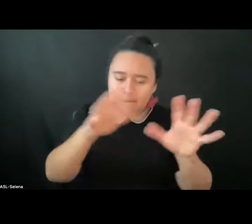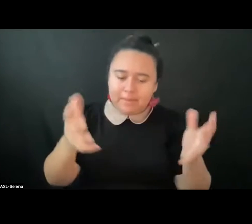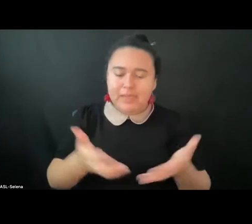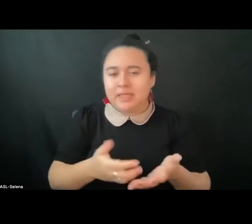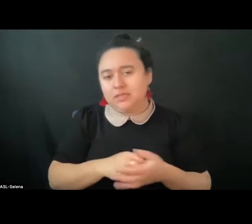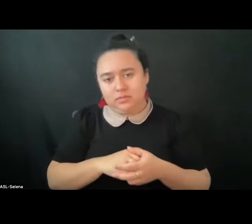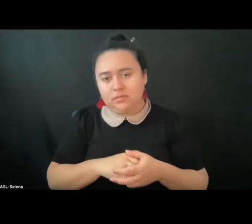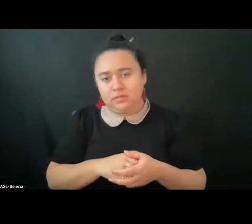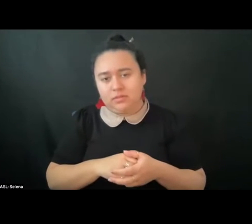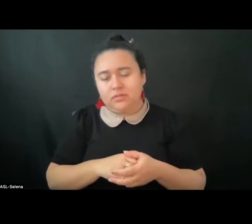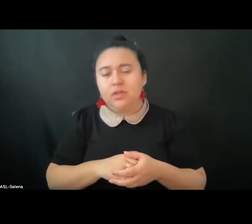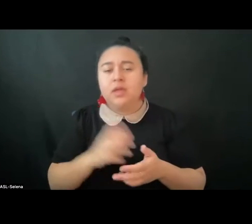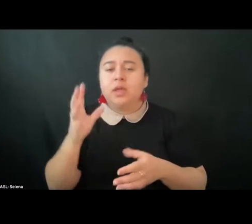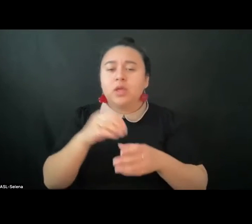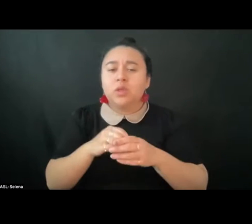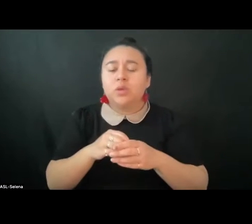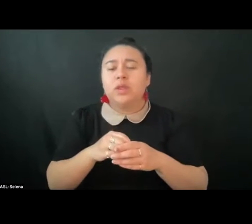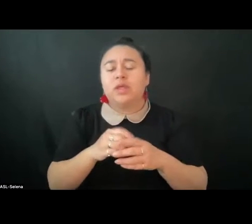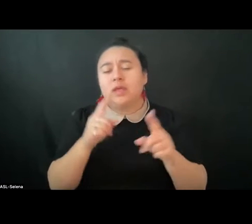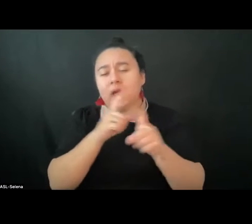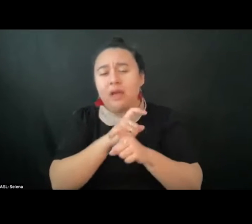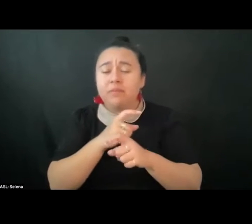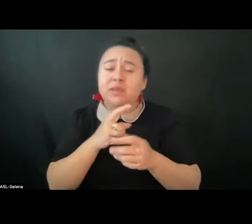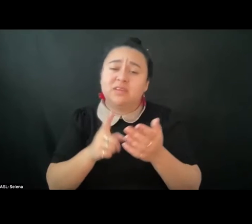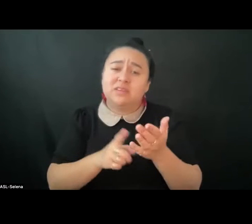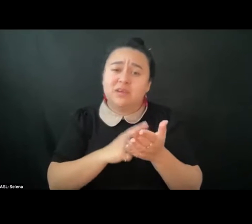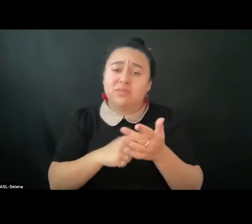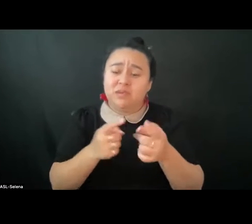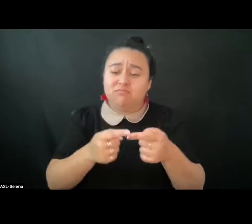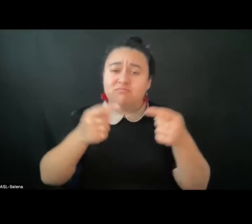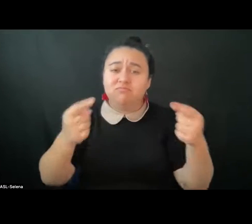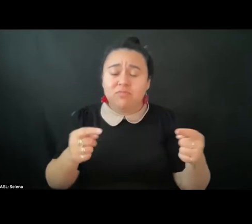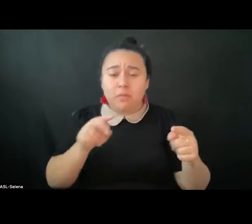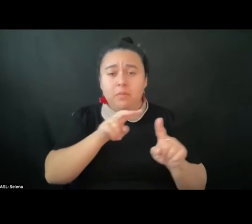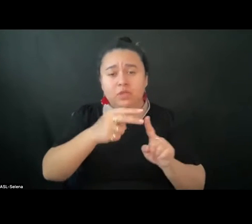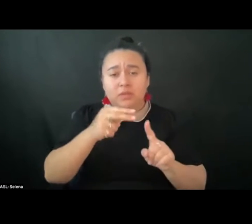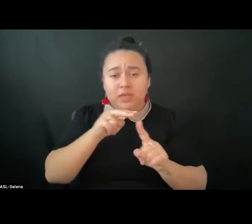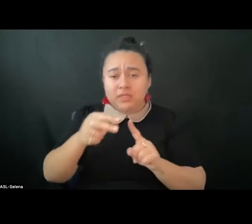perspectives but it doesn't mean that your film can't be experting with form or that it has to be